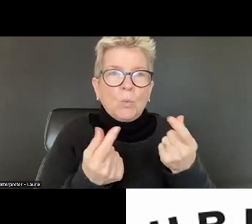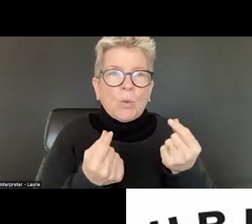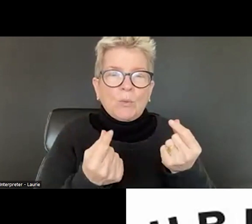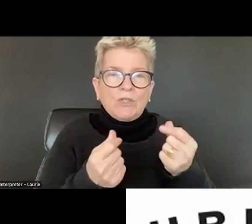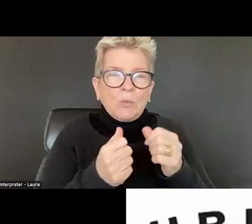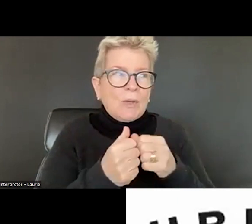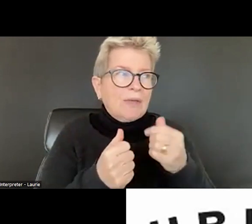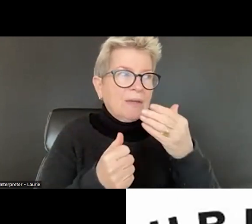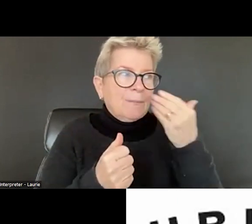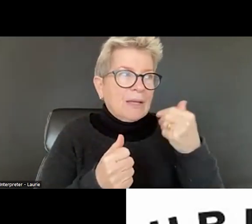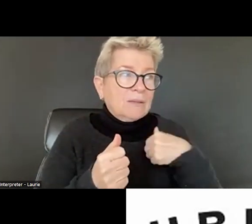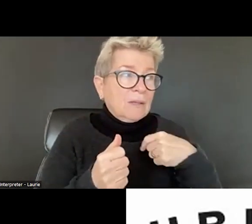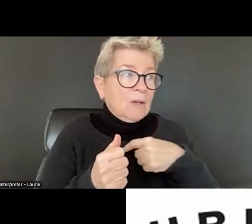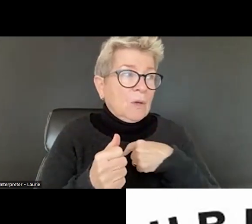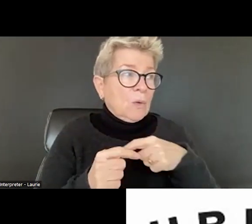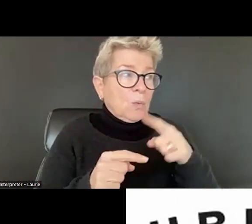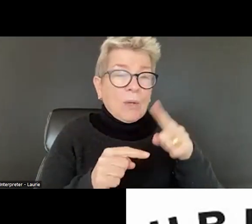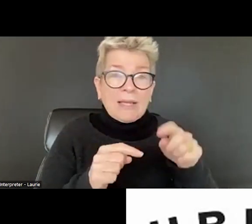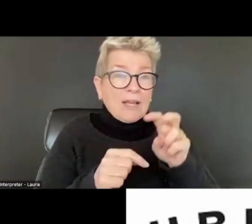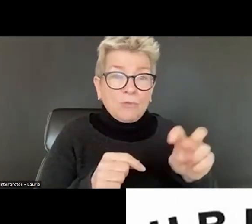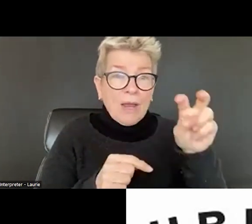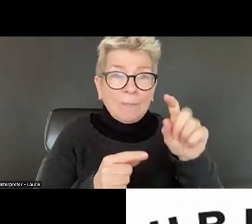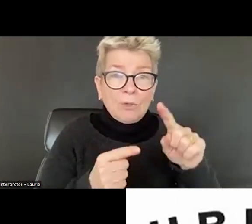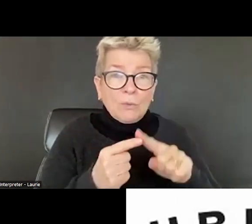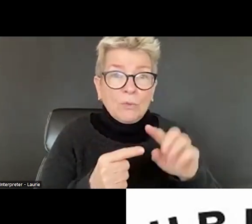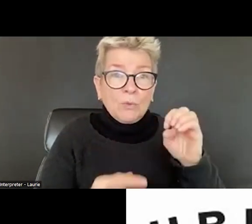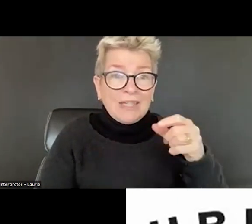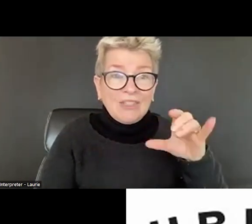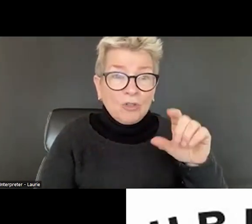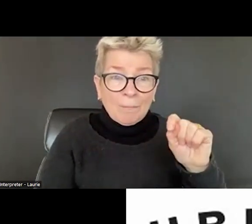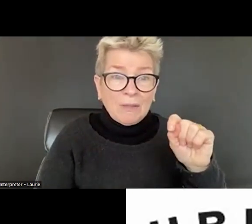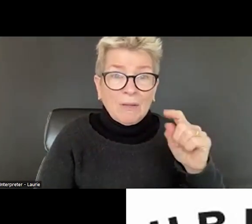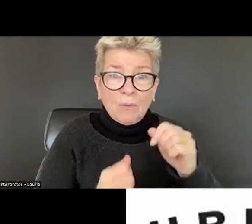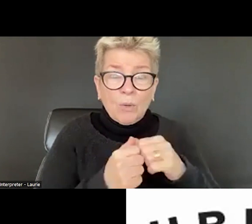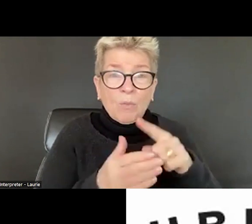we can no longer no longer travel to Egypt with what happened and so these were conversations that